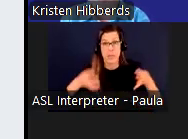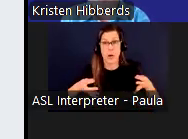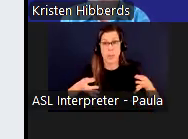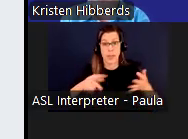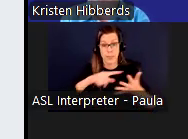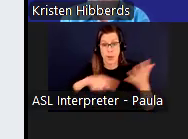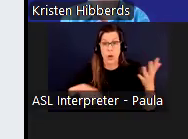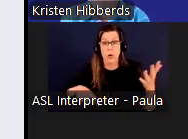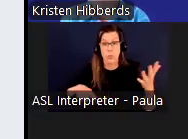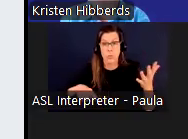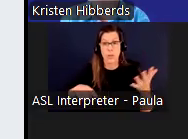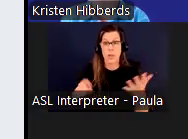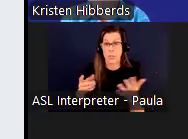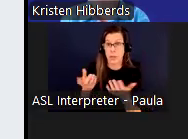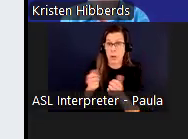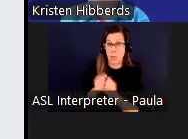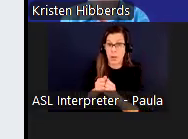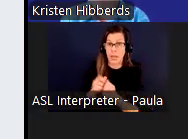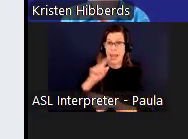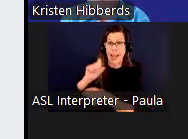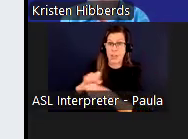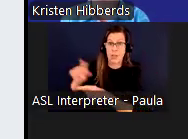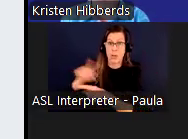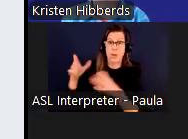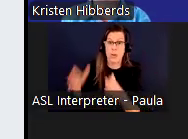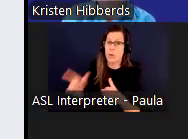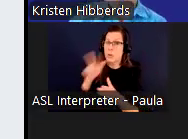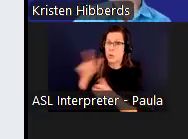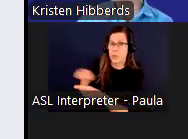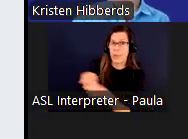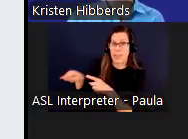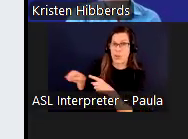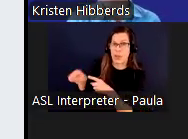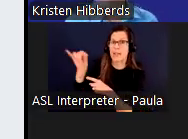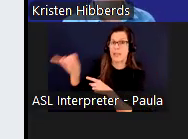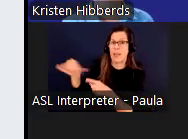actual professionals that specialize in that and then we use our own eyes, ears,